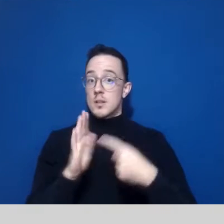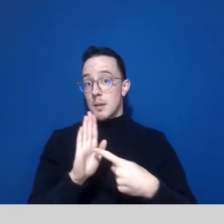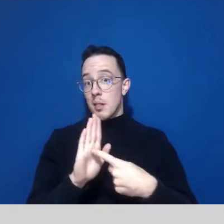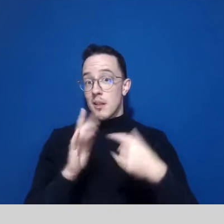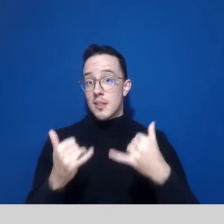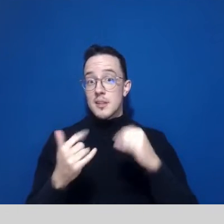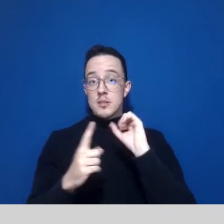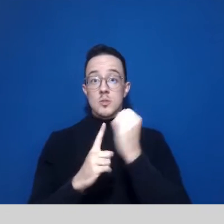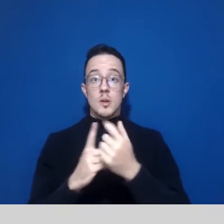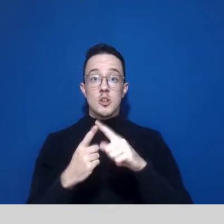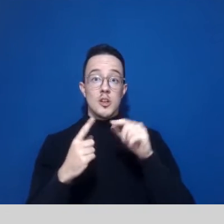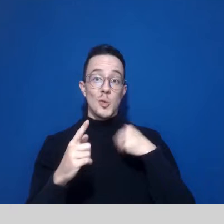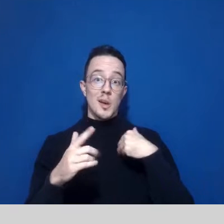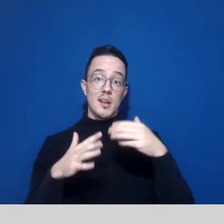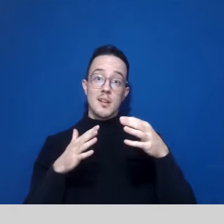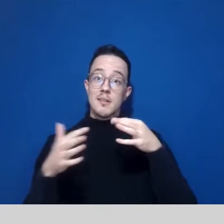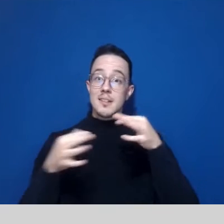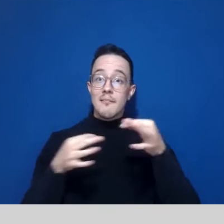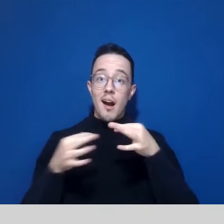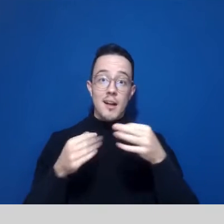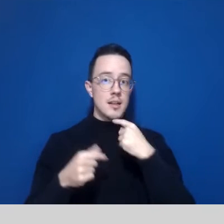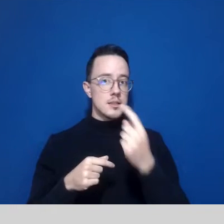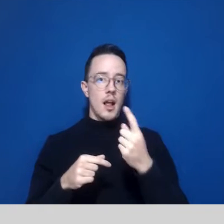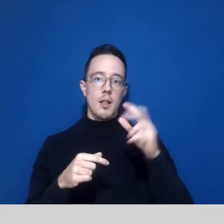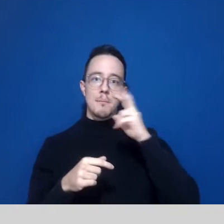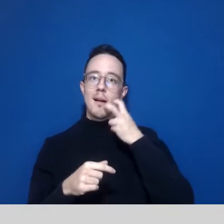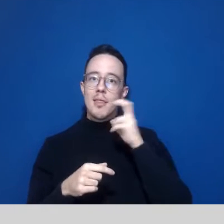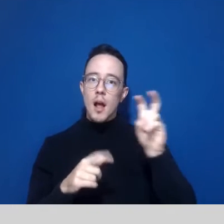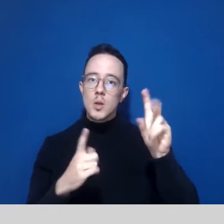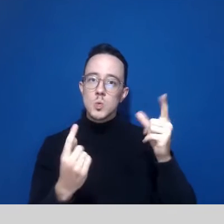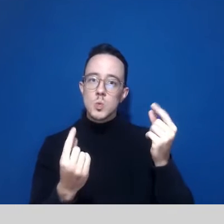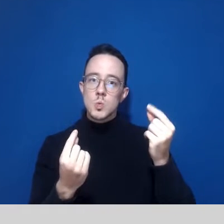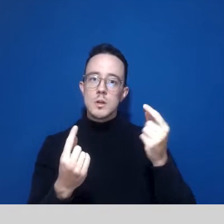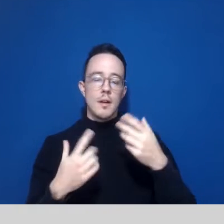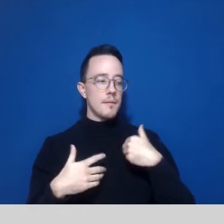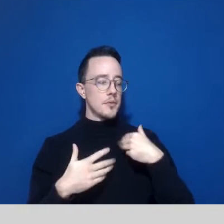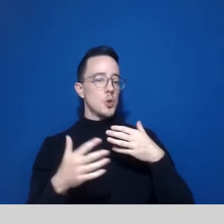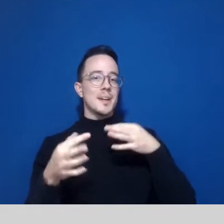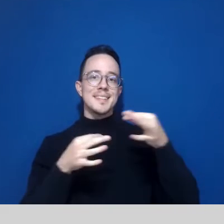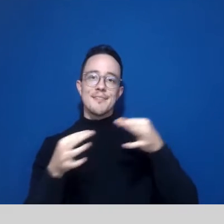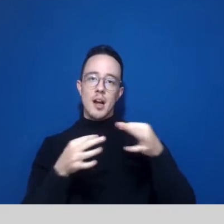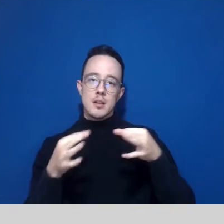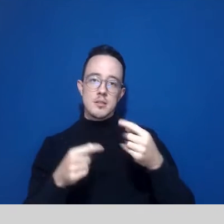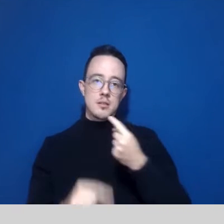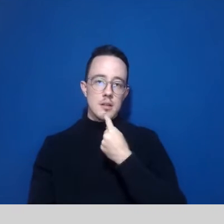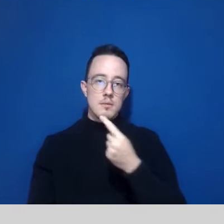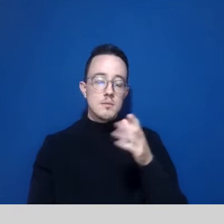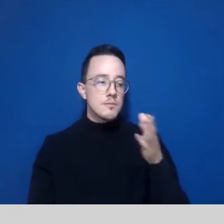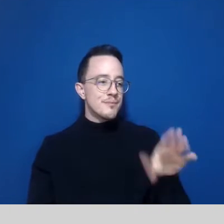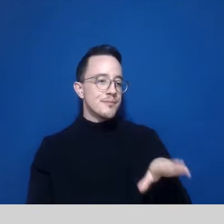So for example, in this case, if you tell a replay,